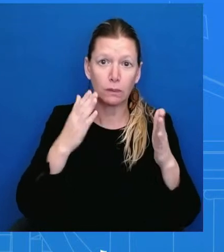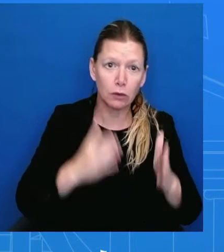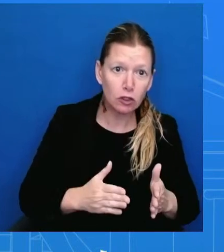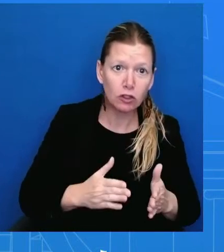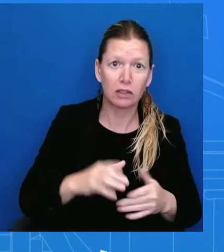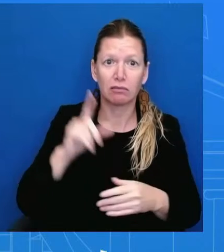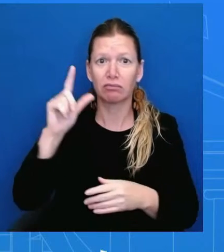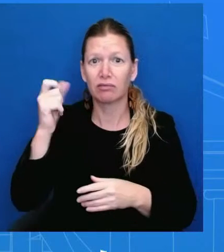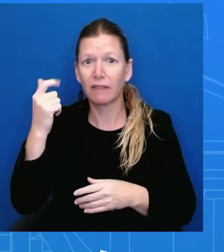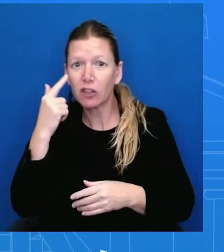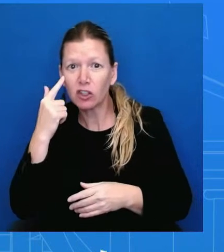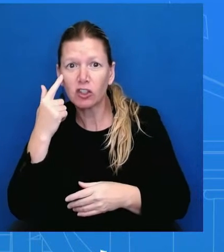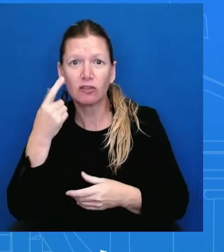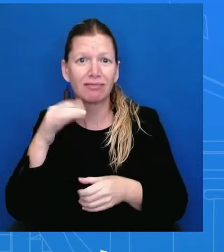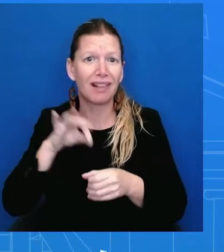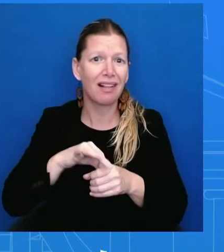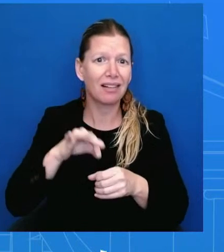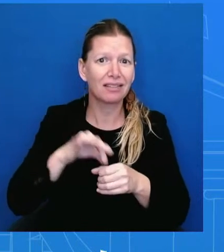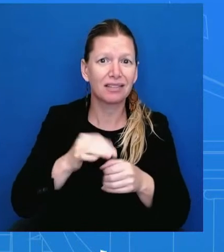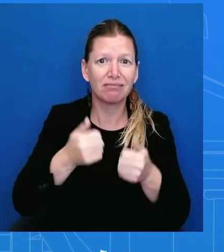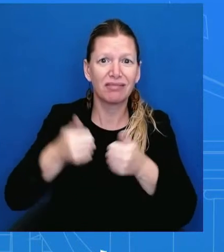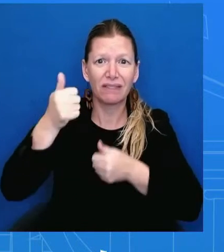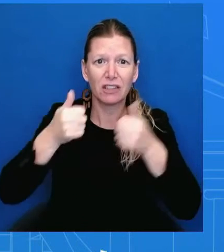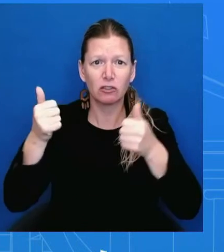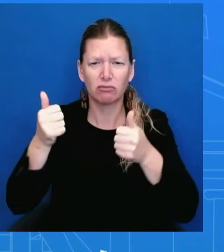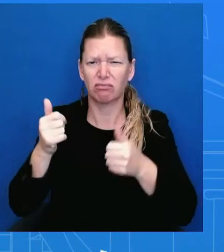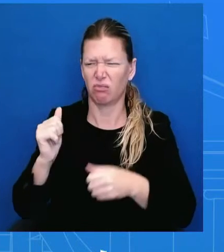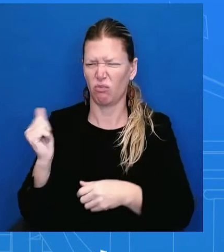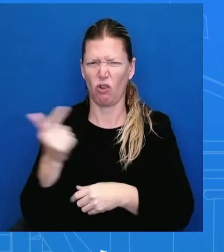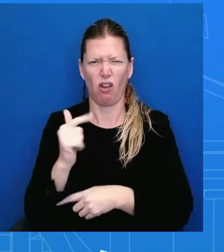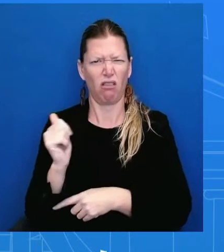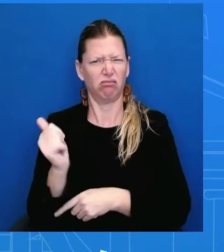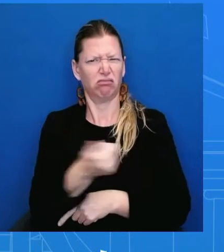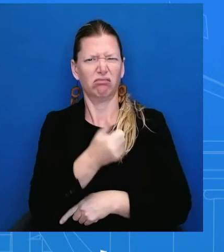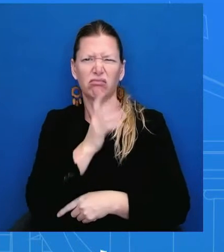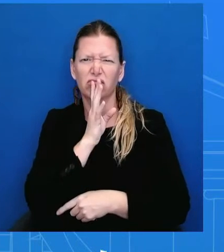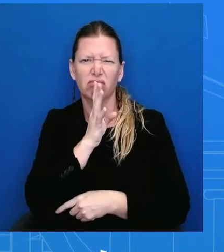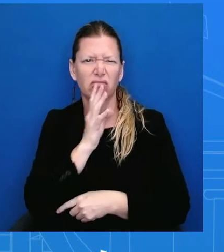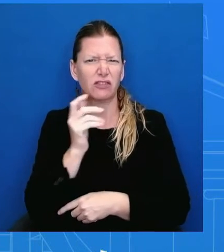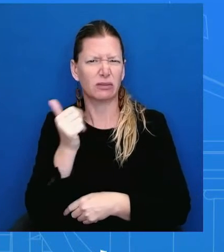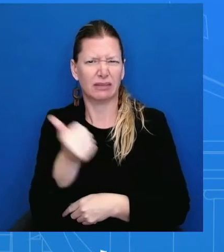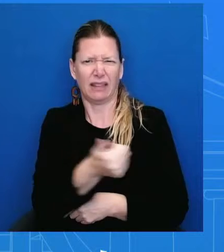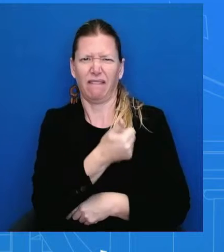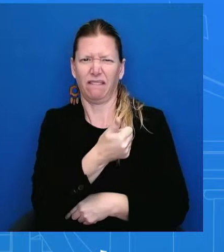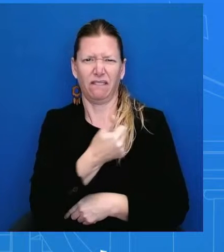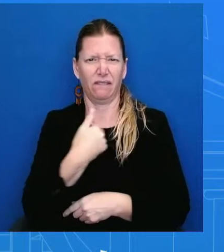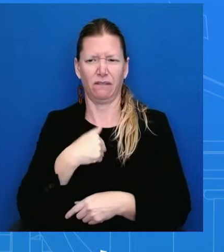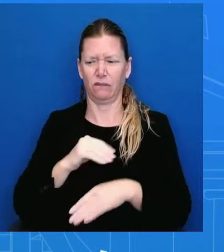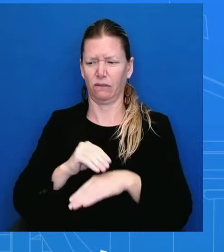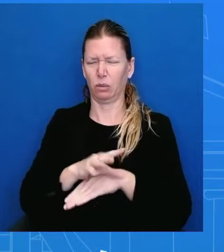they're going to speak for themselves. They're going to speak for themselves. And I would say that Representative Greg Meeks has also been very supportive.